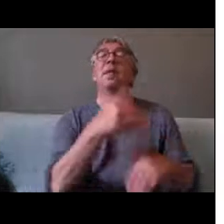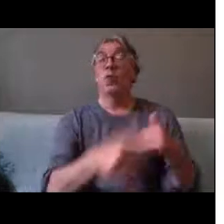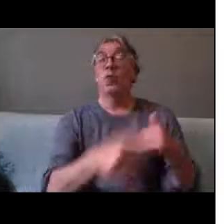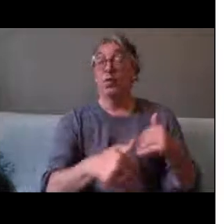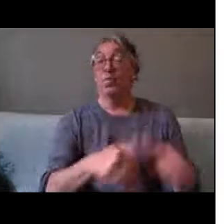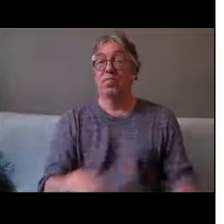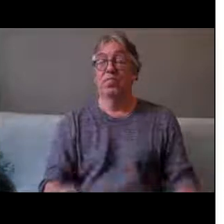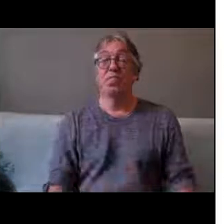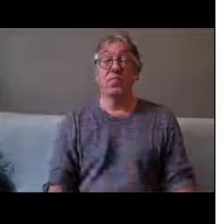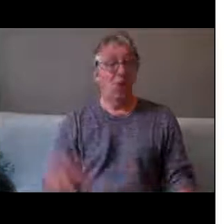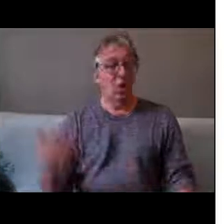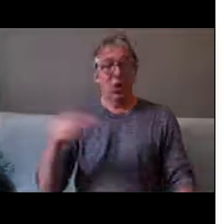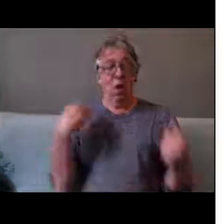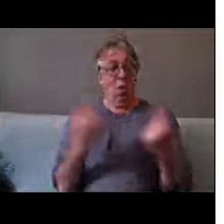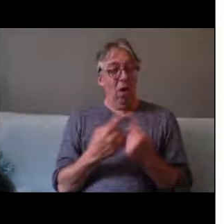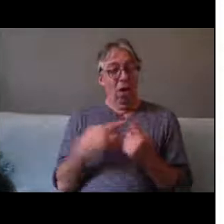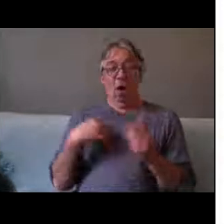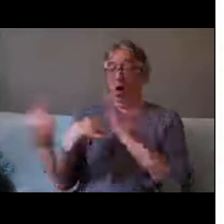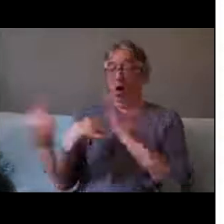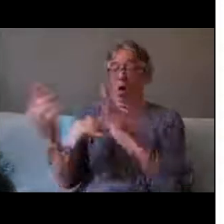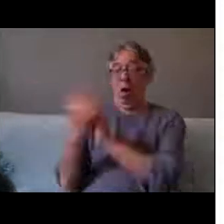to talk directly to teachers, to the parents,